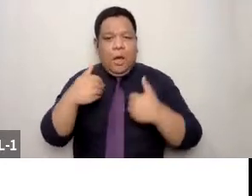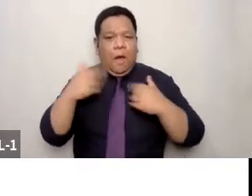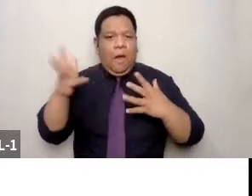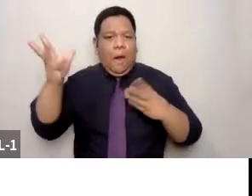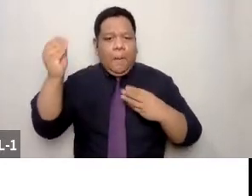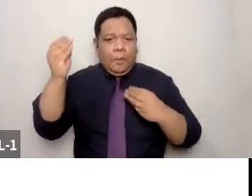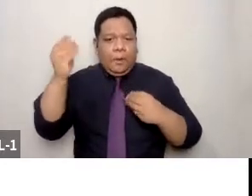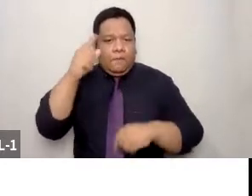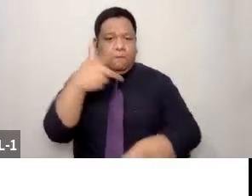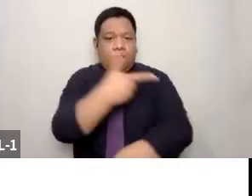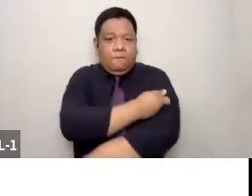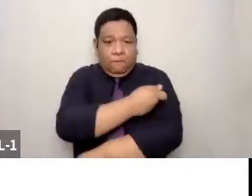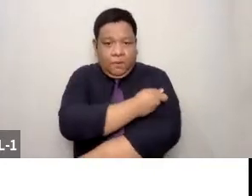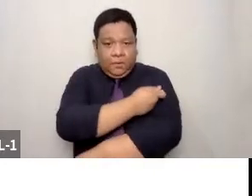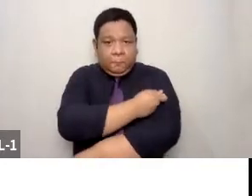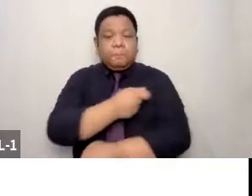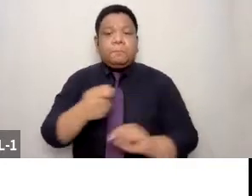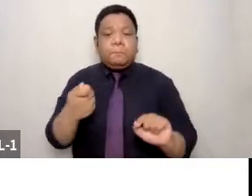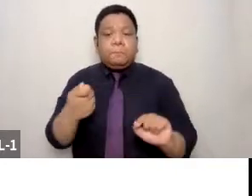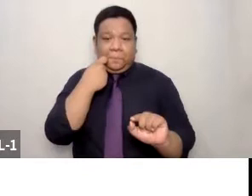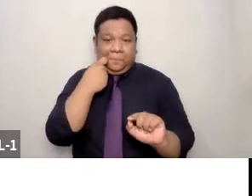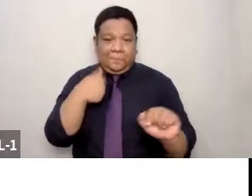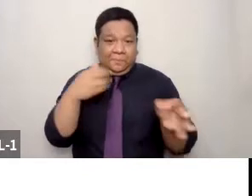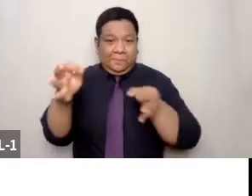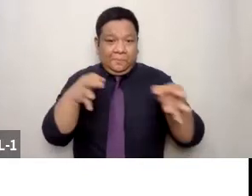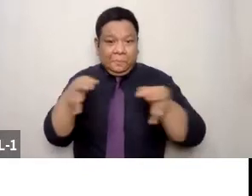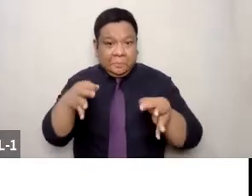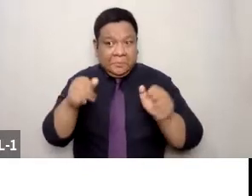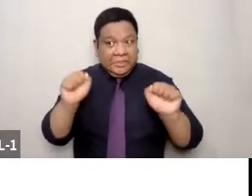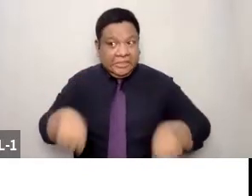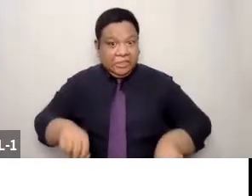That’s why I said earlier if a third dose is possible, yes.